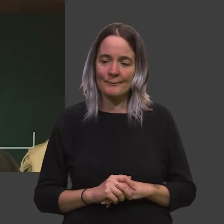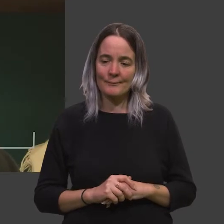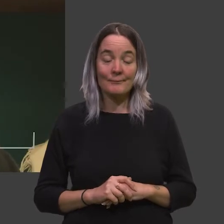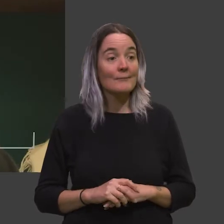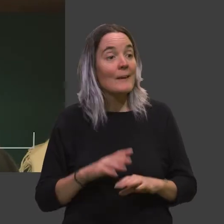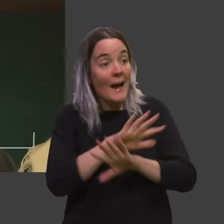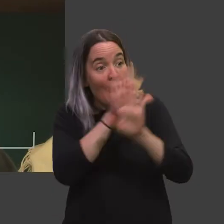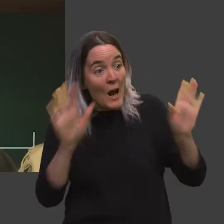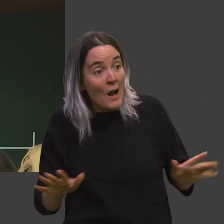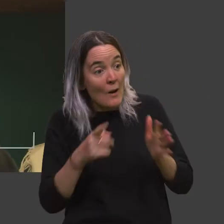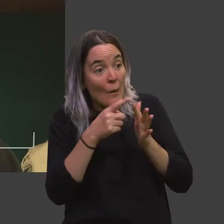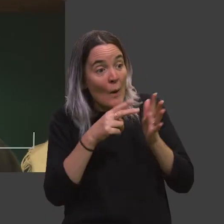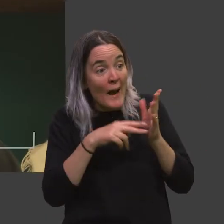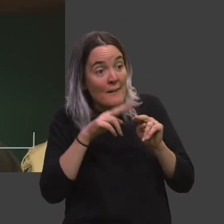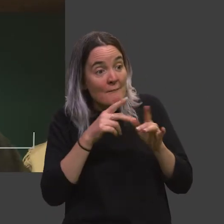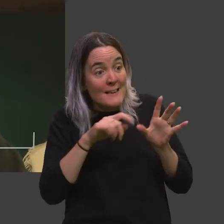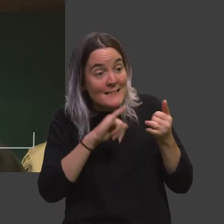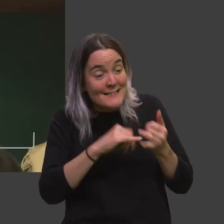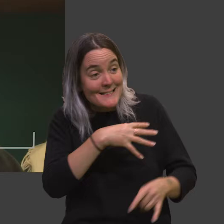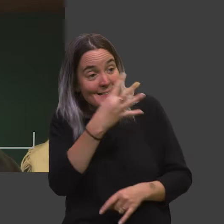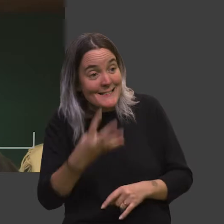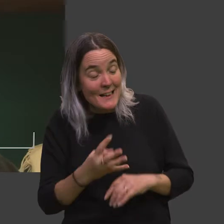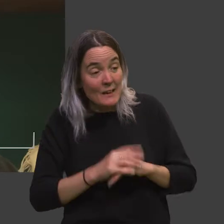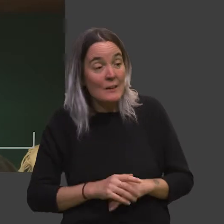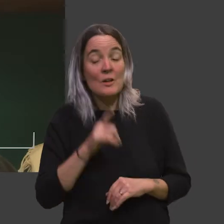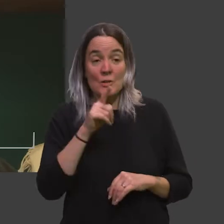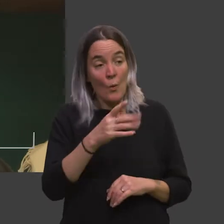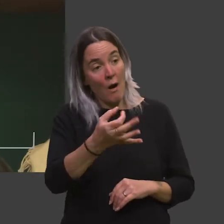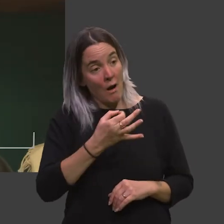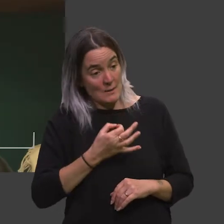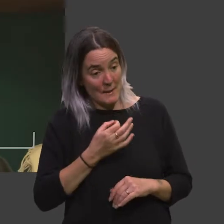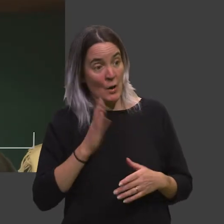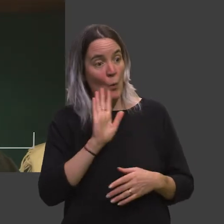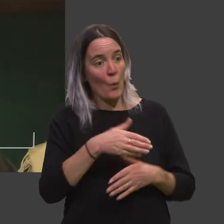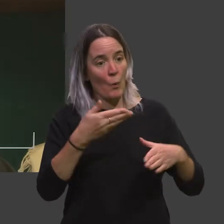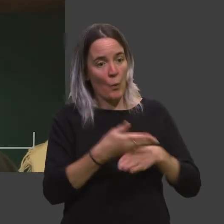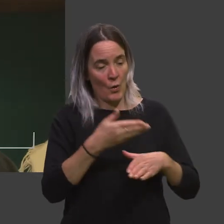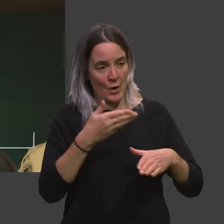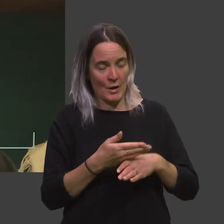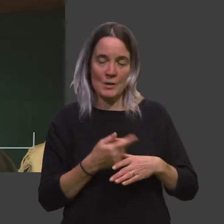Hi Enfys. As homework you've asked me to talk about something that I'm grateful for at the moment.